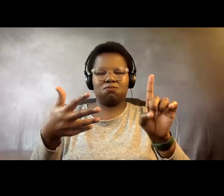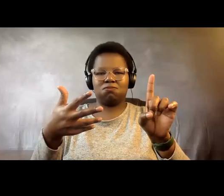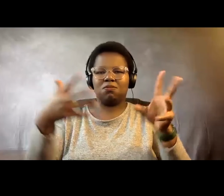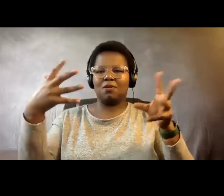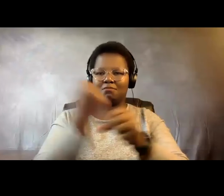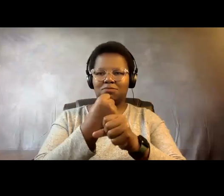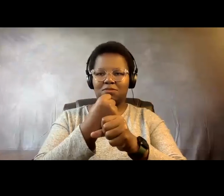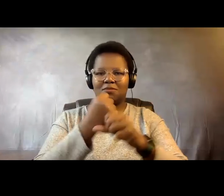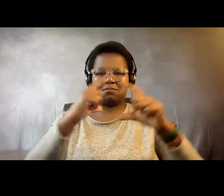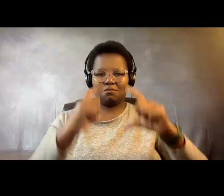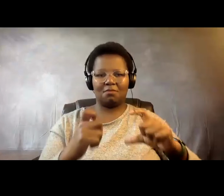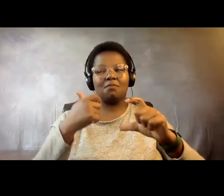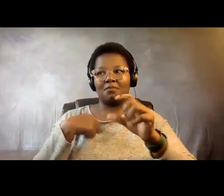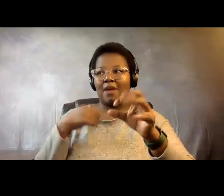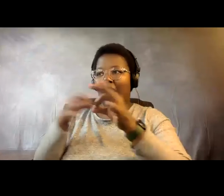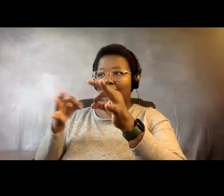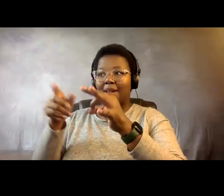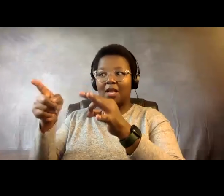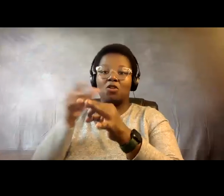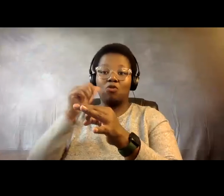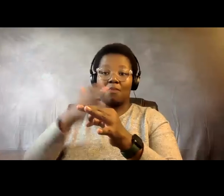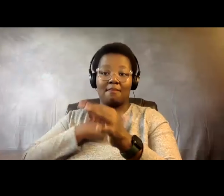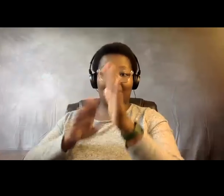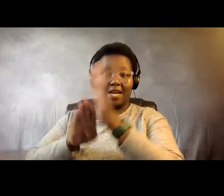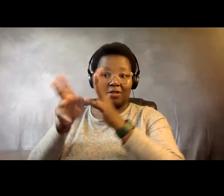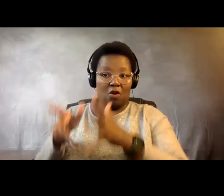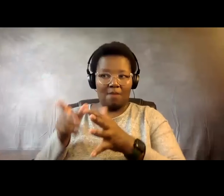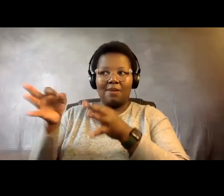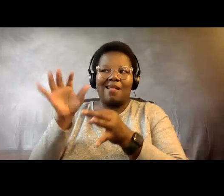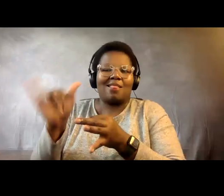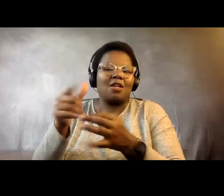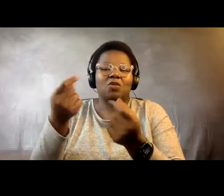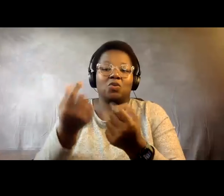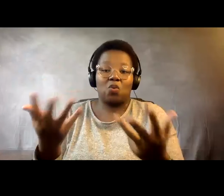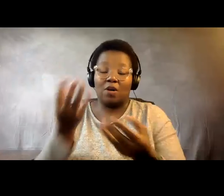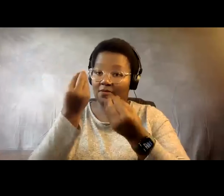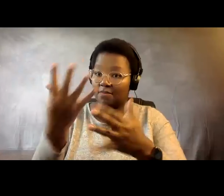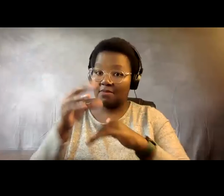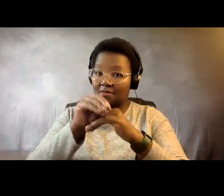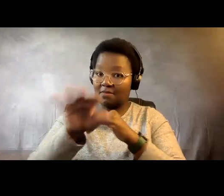My advice when creating annotation is make sure your annotation style is different